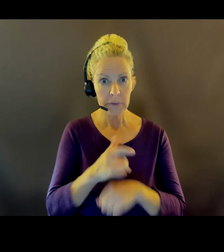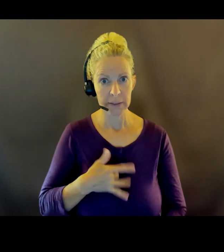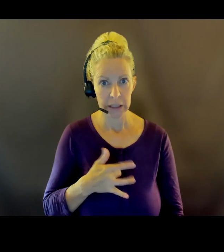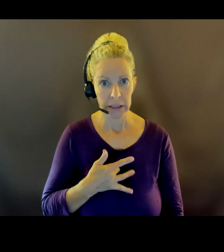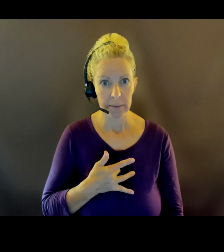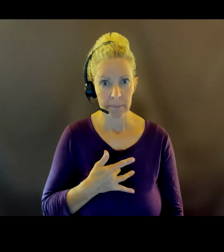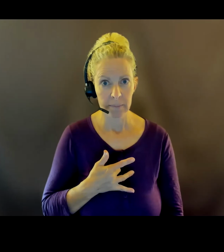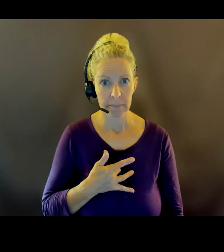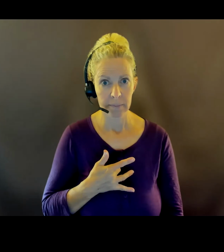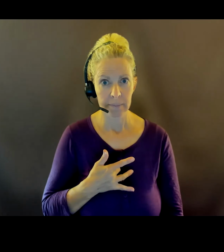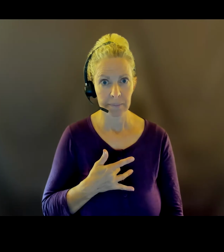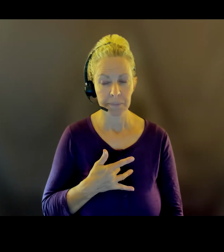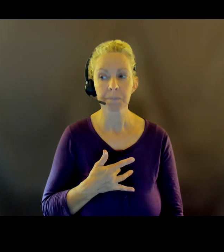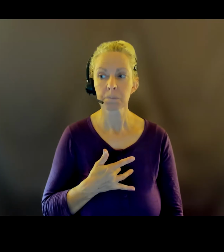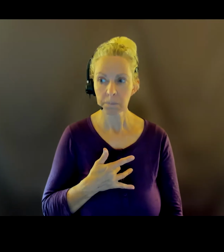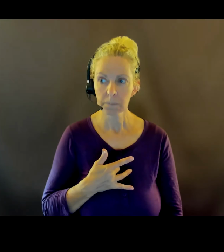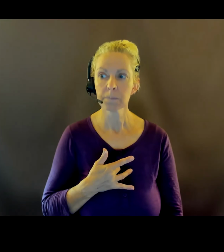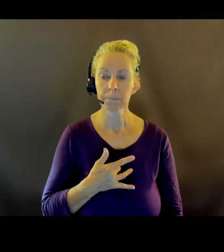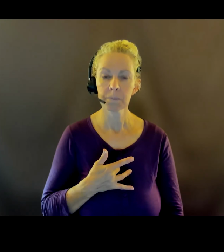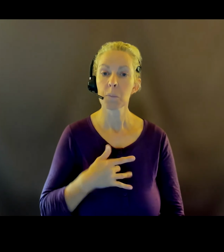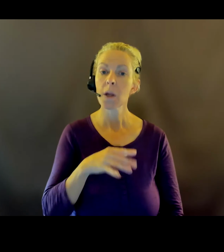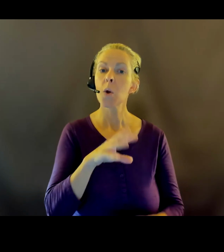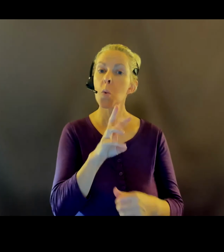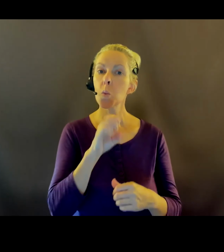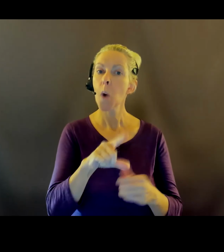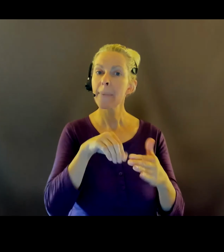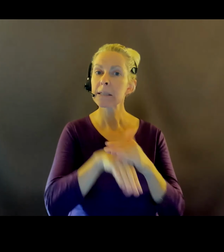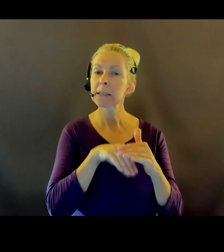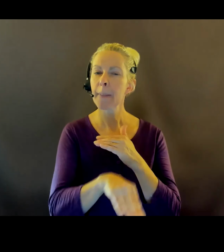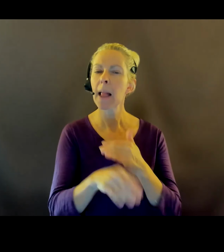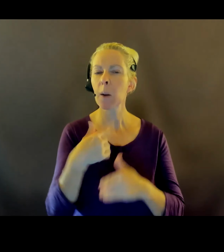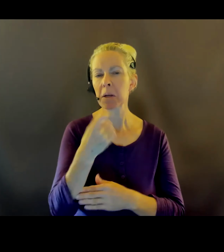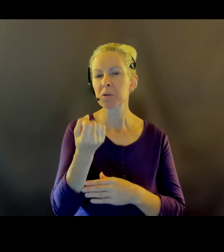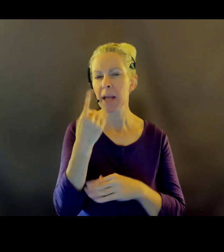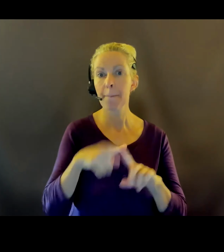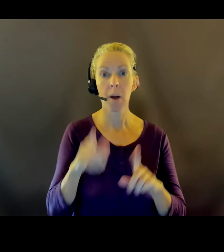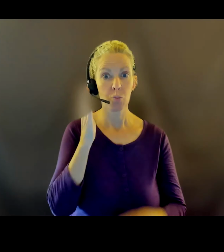We understand that, for accessibility, when it comes to the web. But not when it comes to presentations.